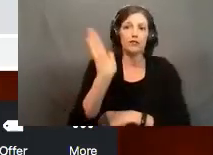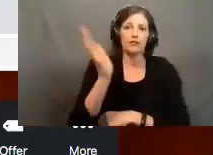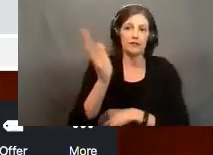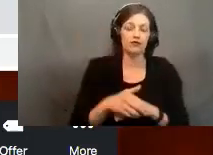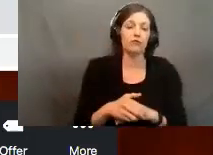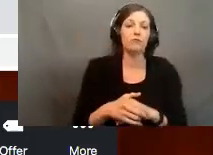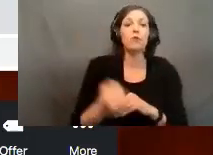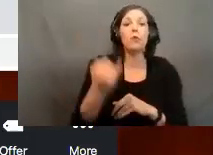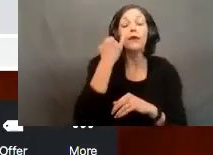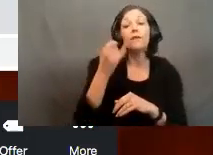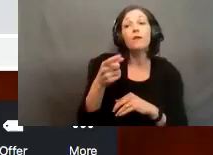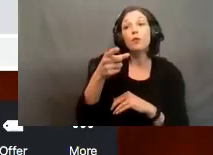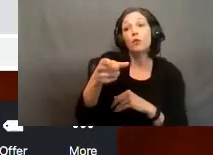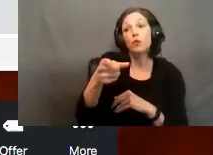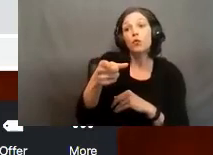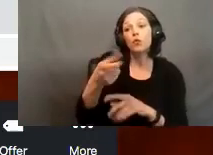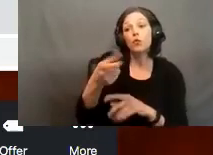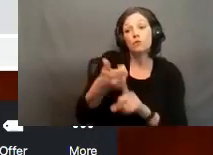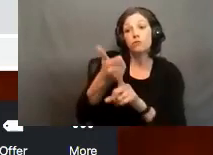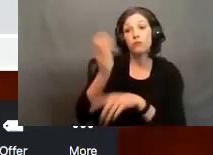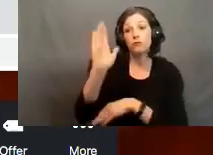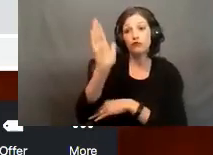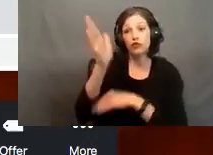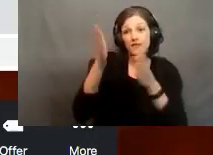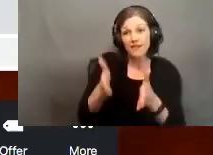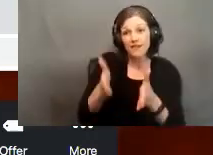12:42:20 aren't the presenter 12:42:25 , you will have the ability to do all